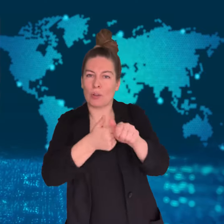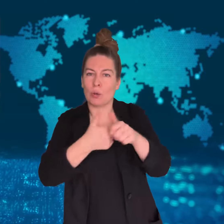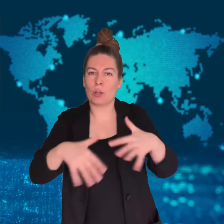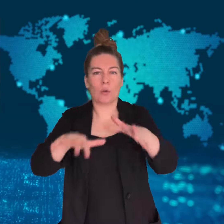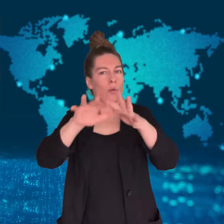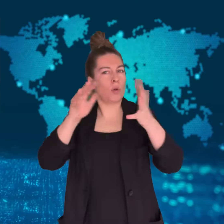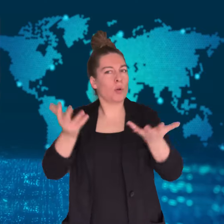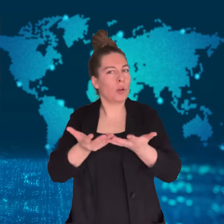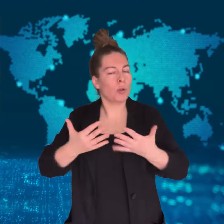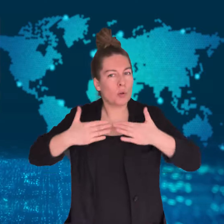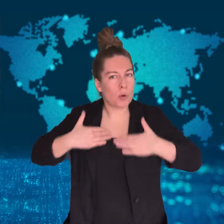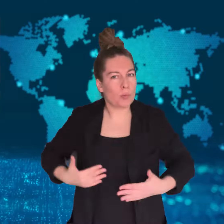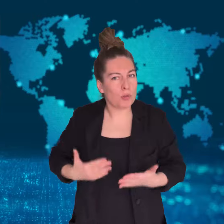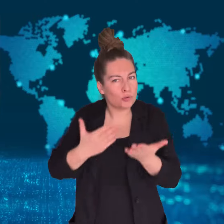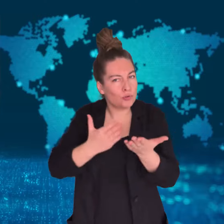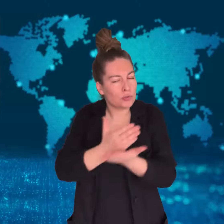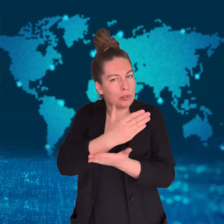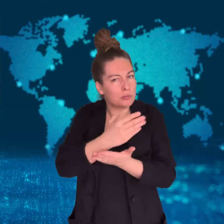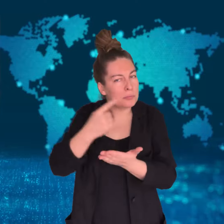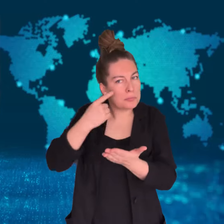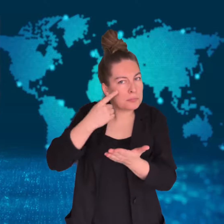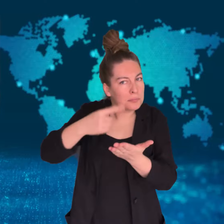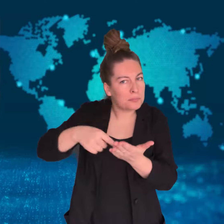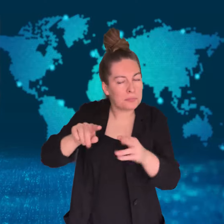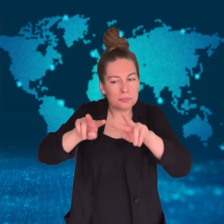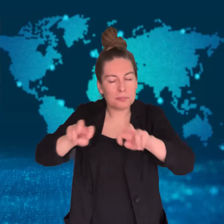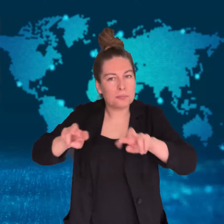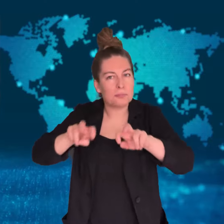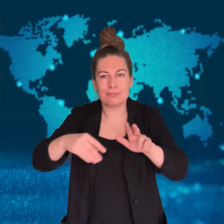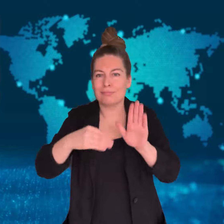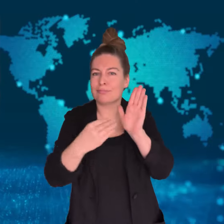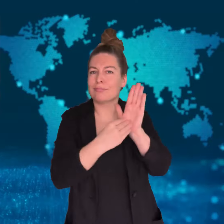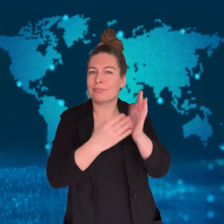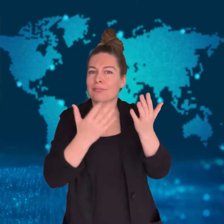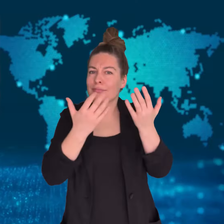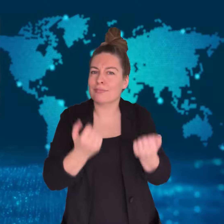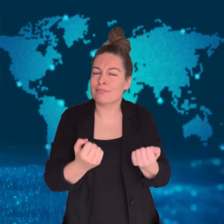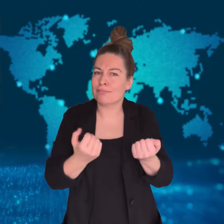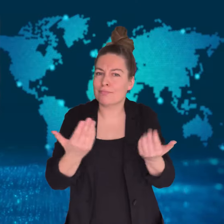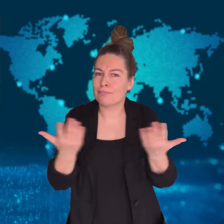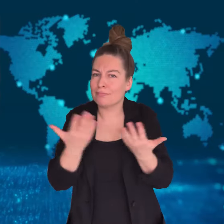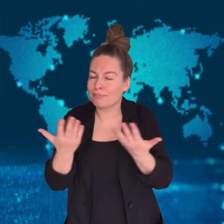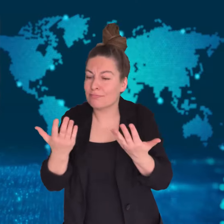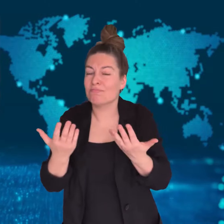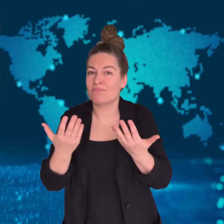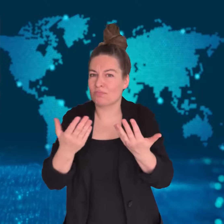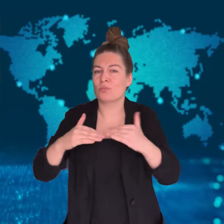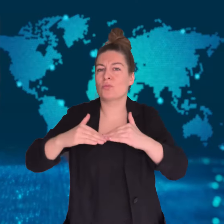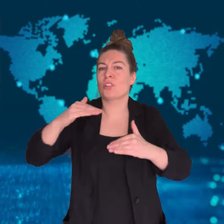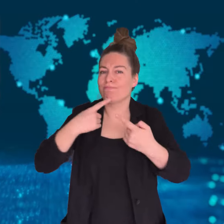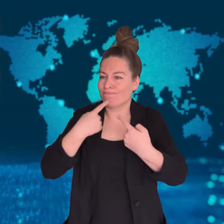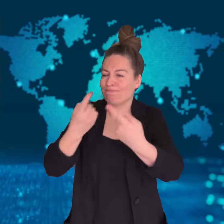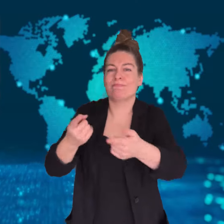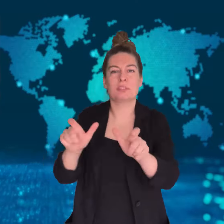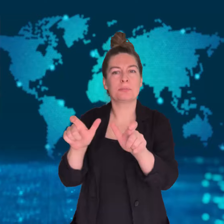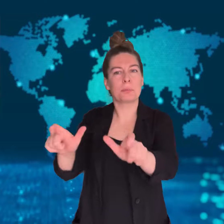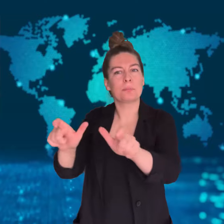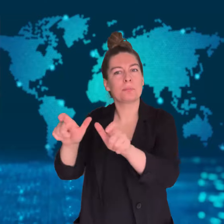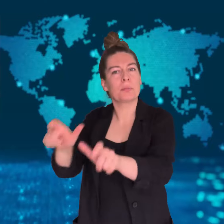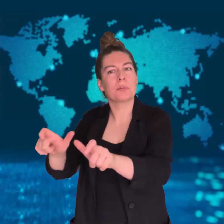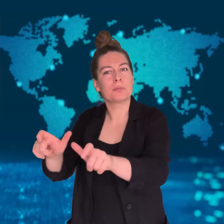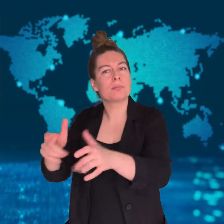The US is implementing the Global Human Rights Accountability Act to issue the sanctions,